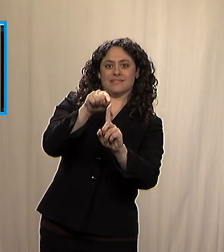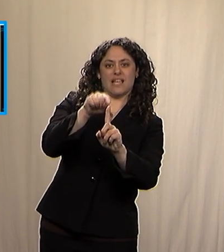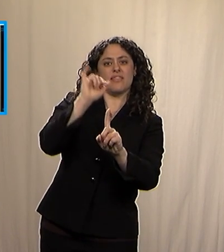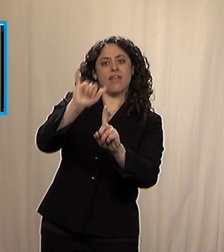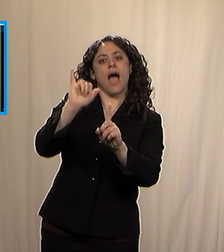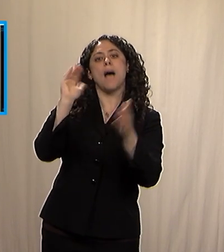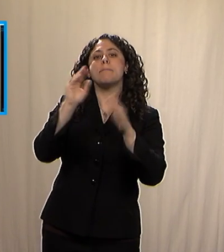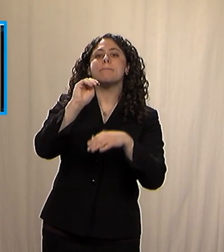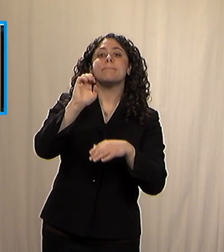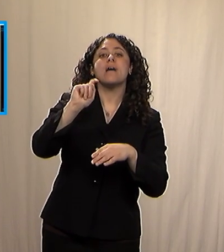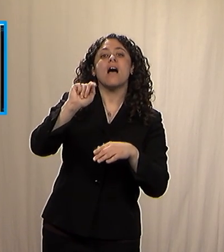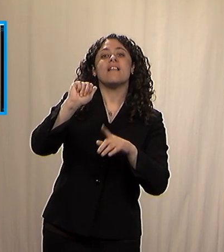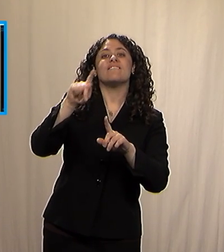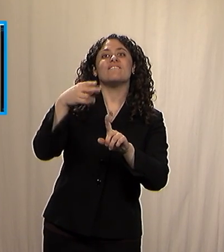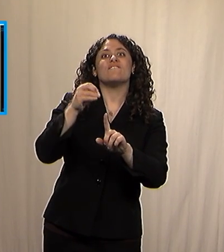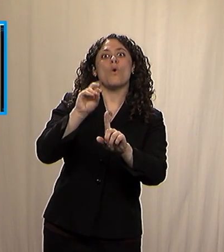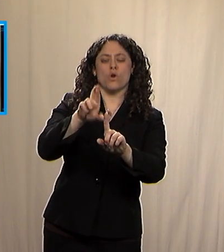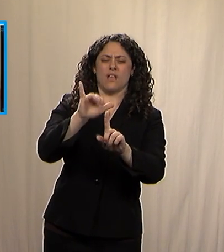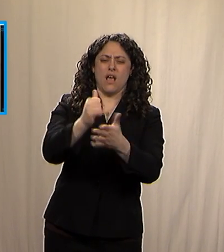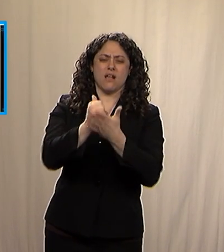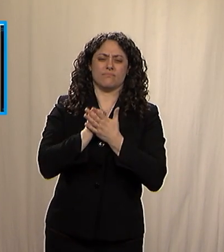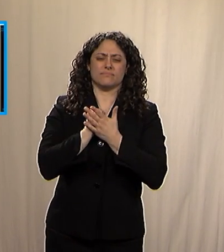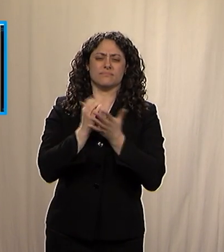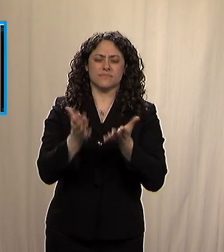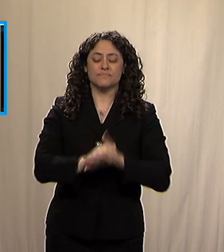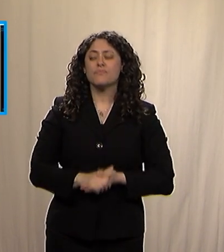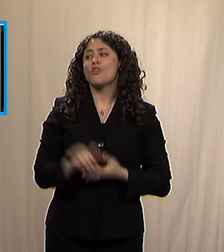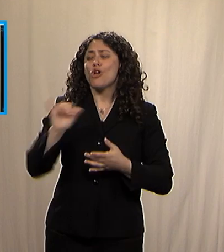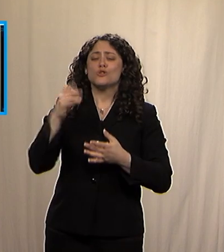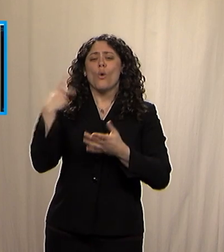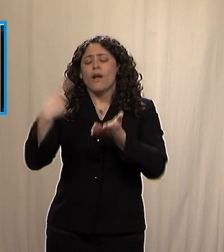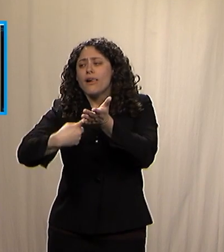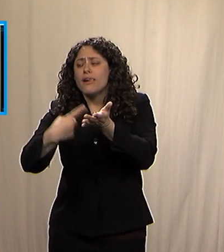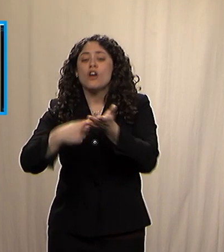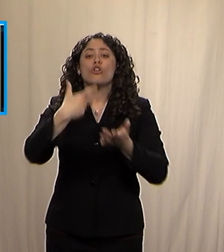And we can came up with this idea of a 3D axis to represent that.